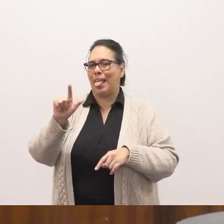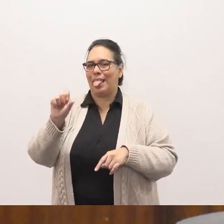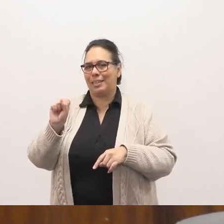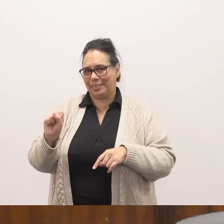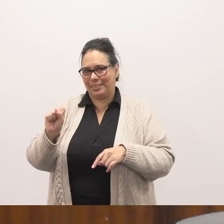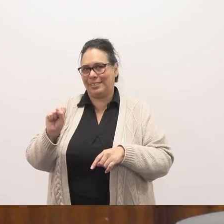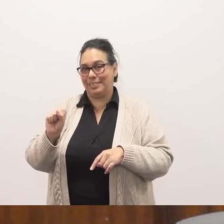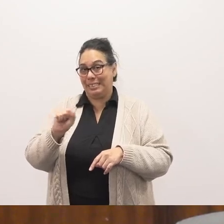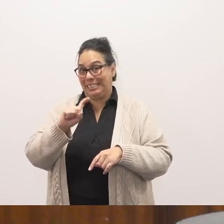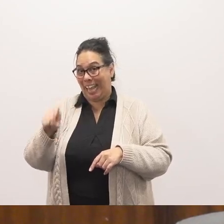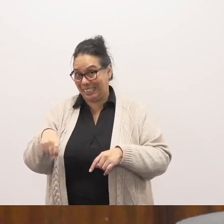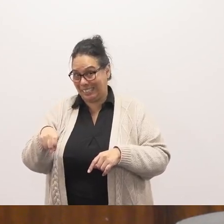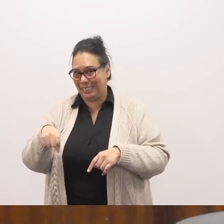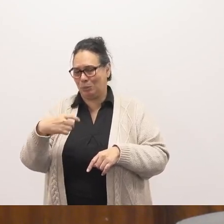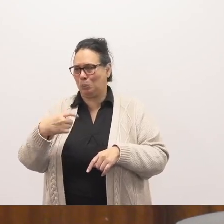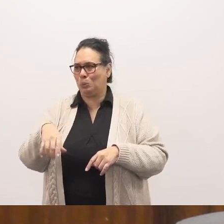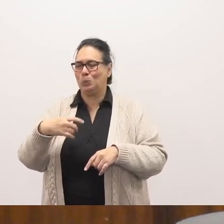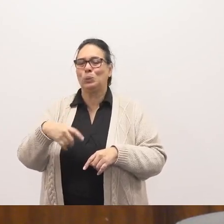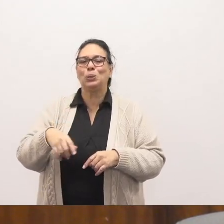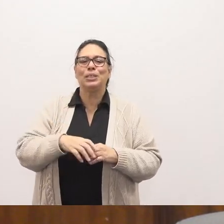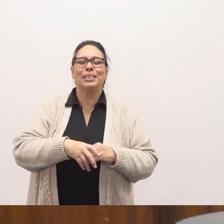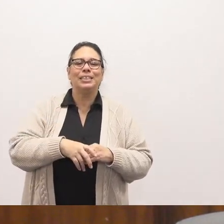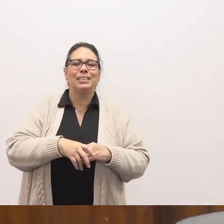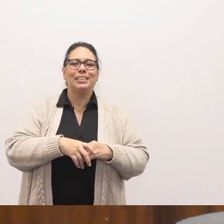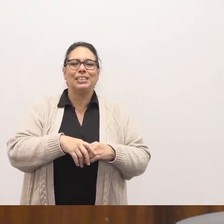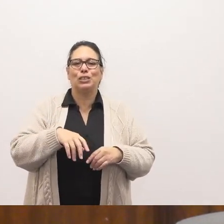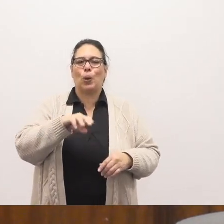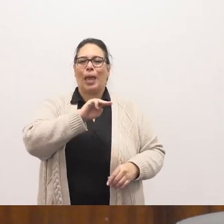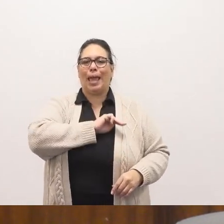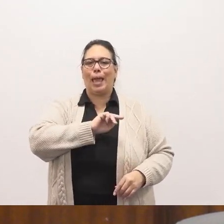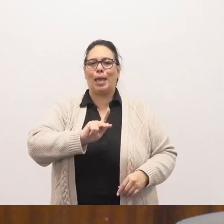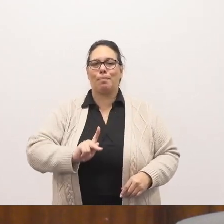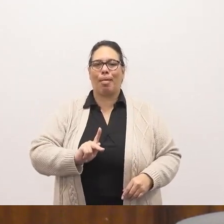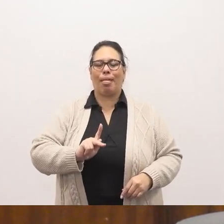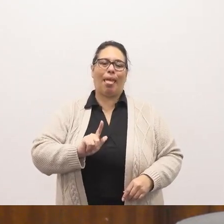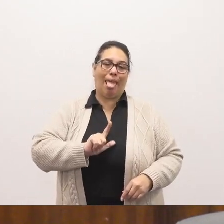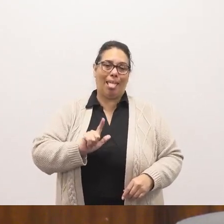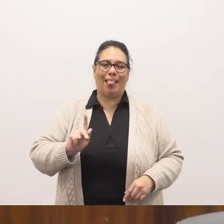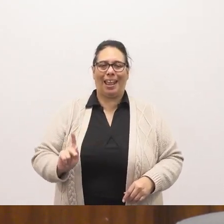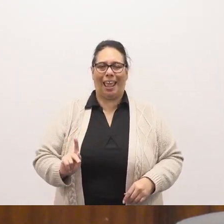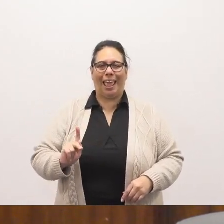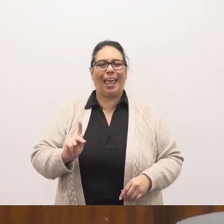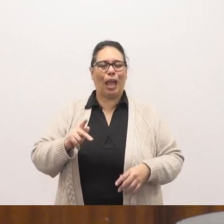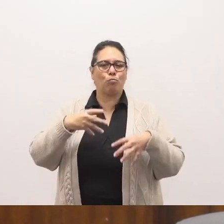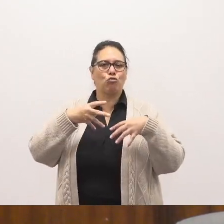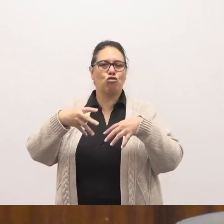So with that said, the MLK Parade, which is really, really important to a large part of my district,